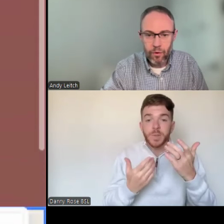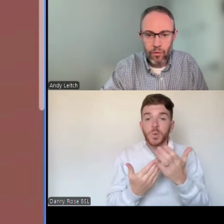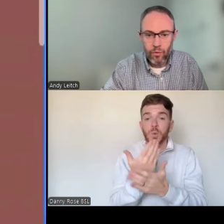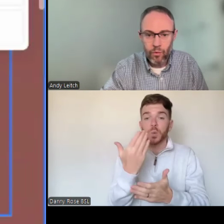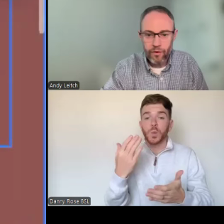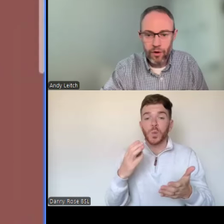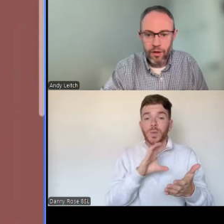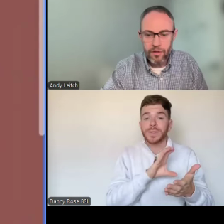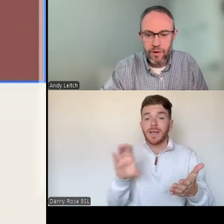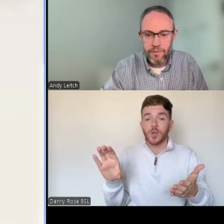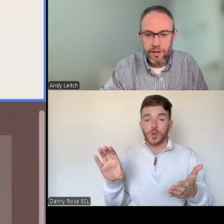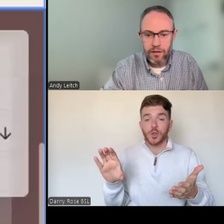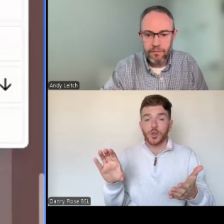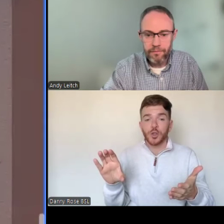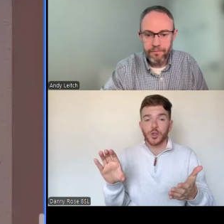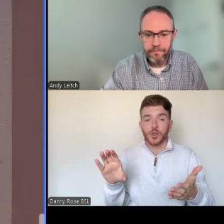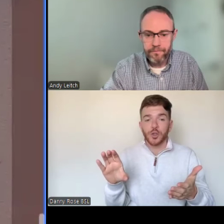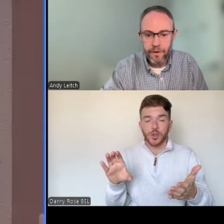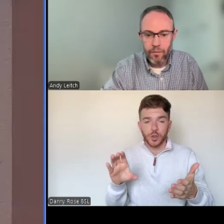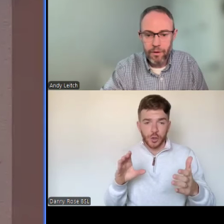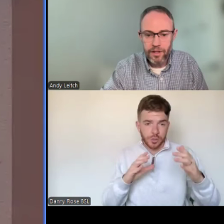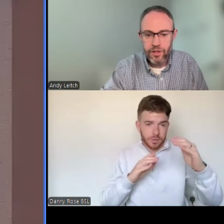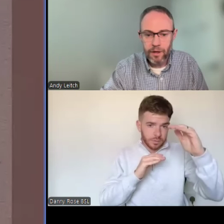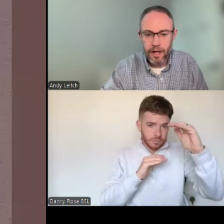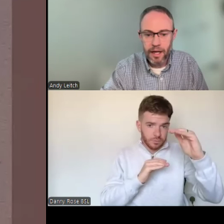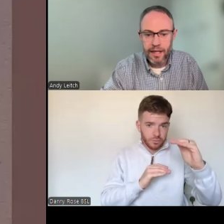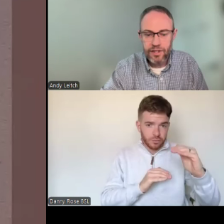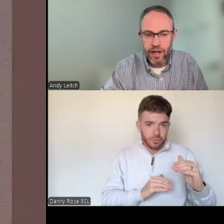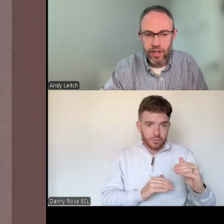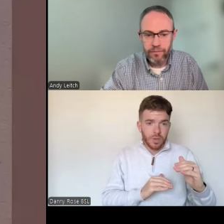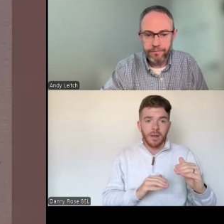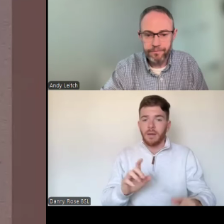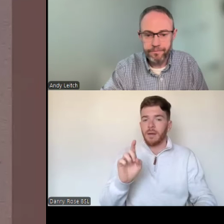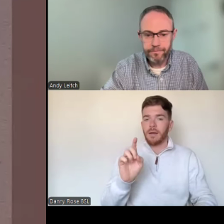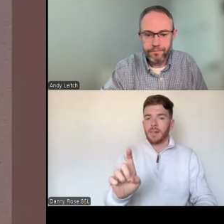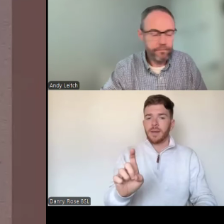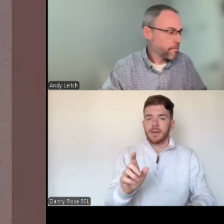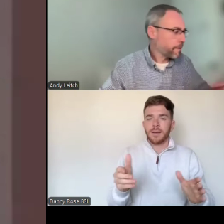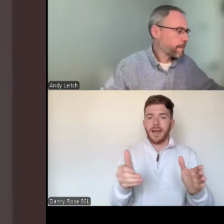Oh, we've got this website homepage. I'm going to click Add Section.